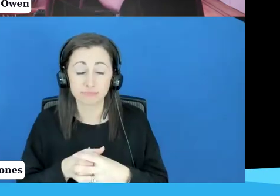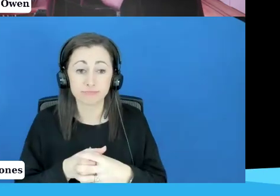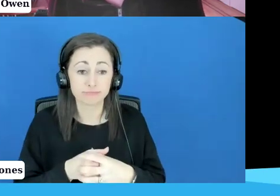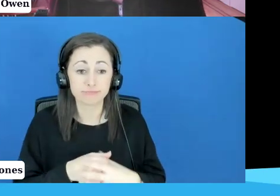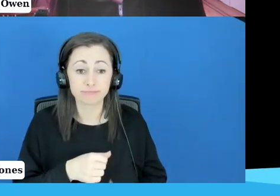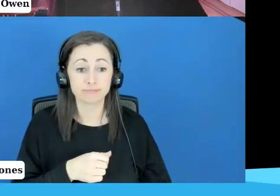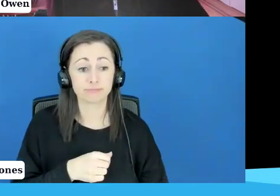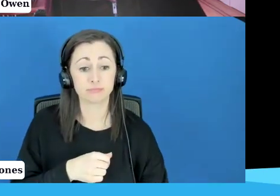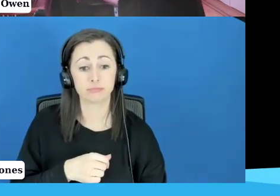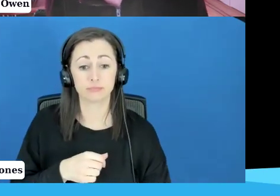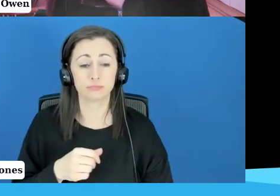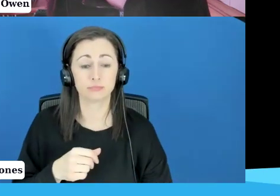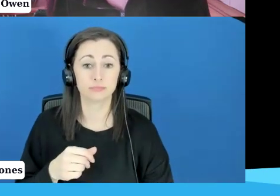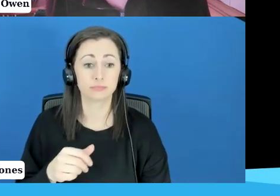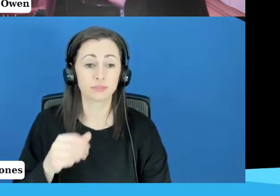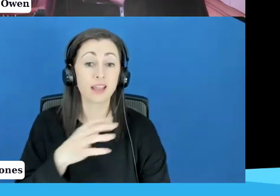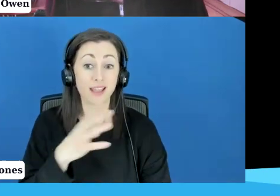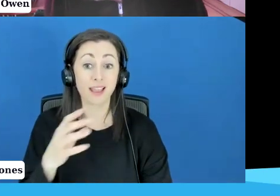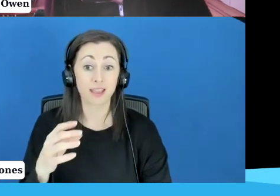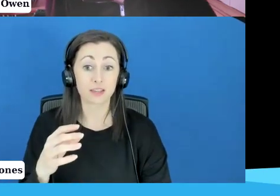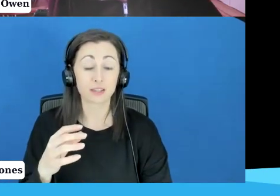and quite honestly, I'm going to say that the biggest advantage is